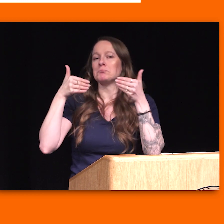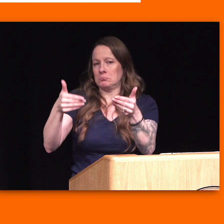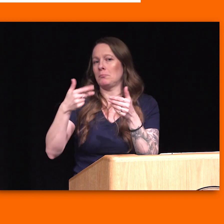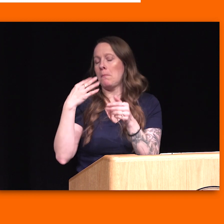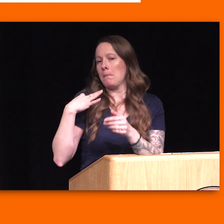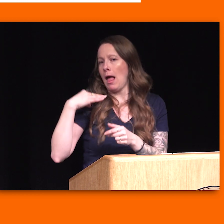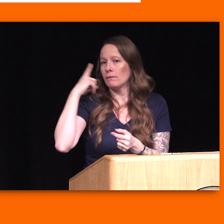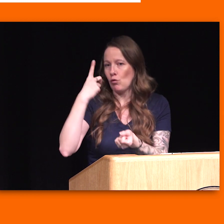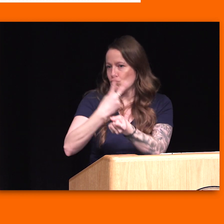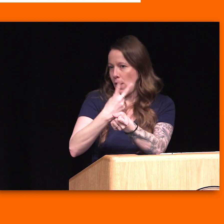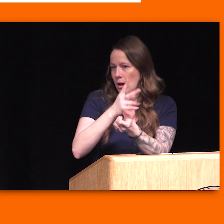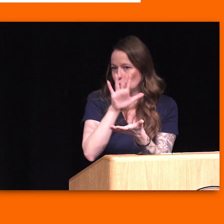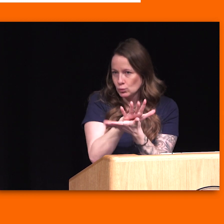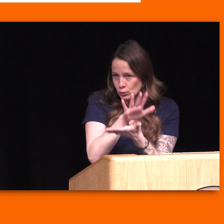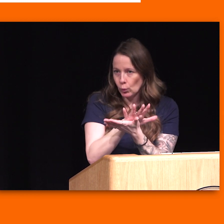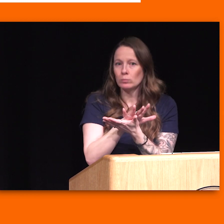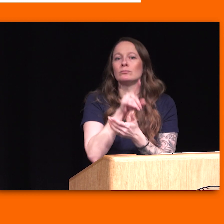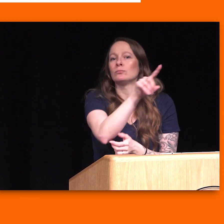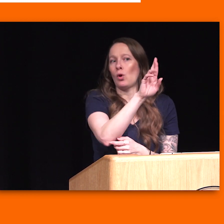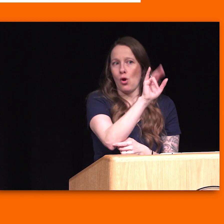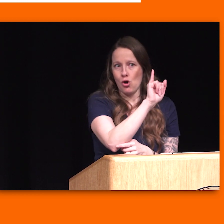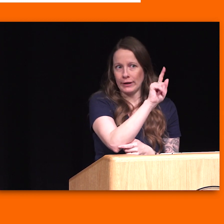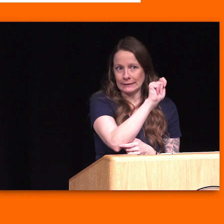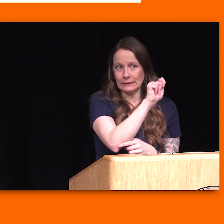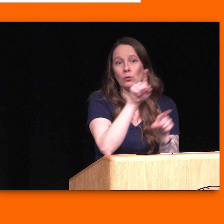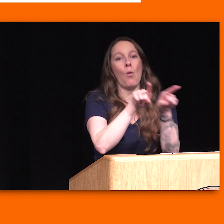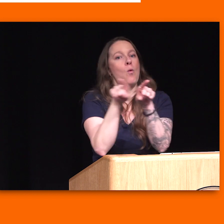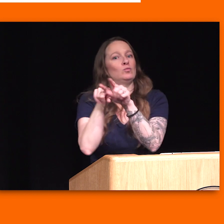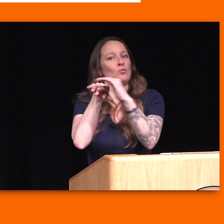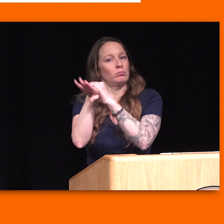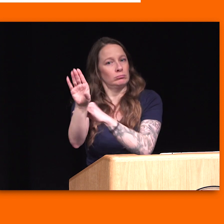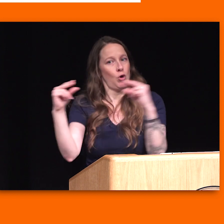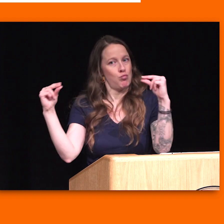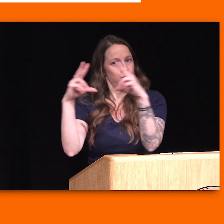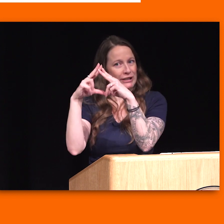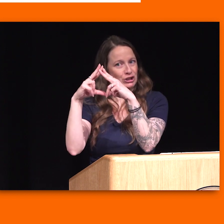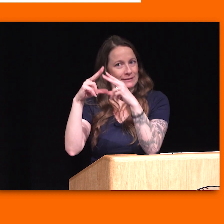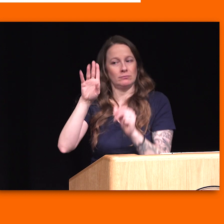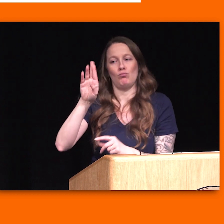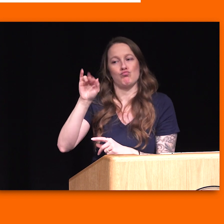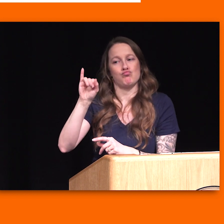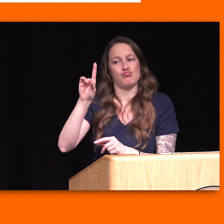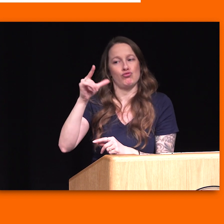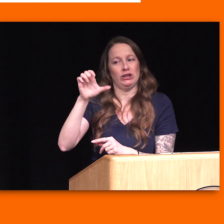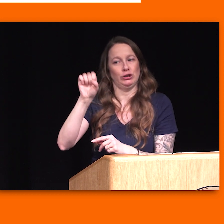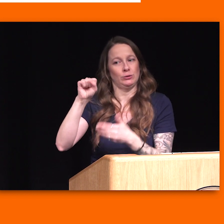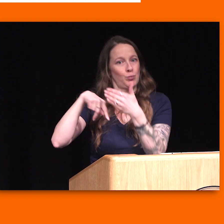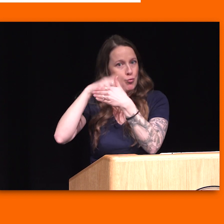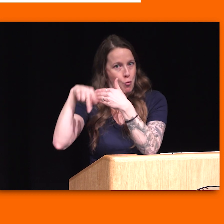So, I decided I would go ahead and apply for graduate school at RIT, and I would also enroll in the